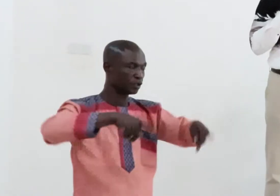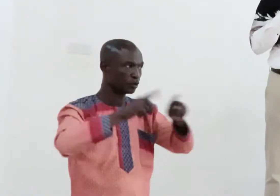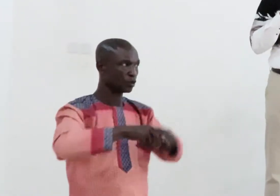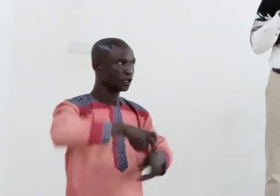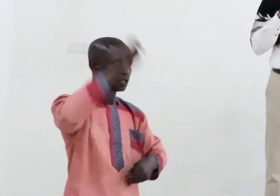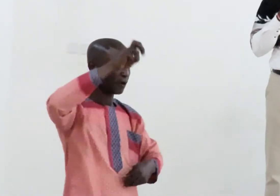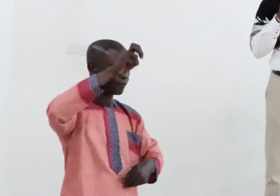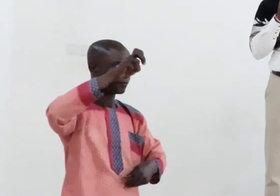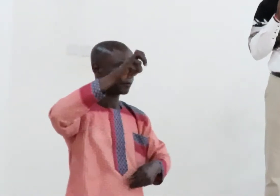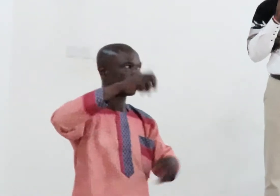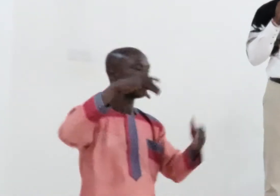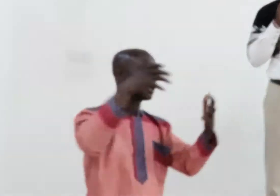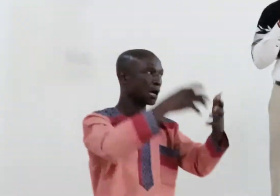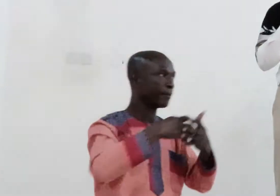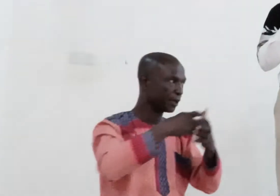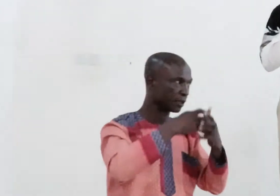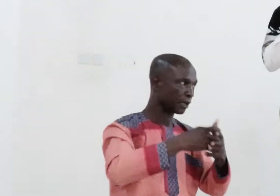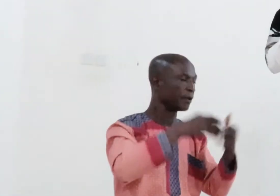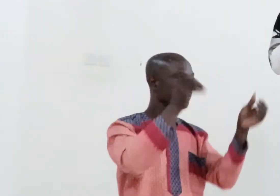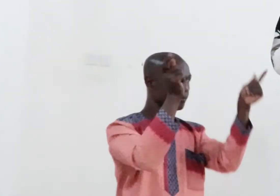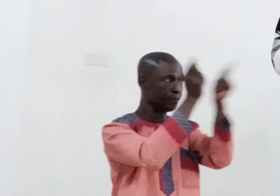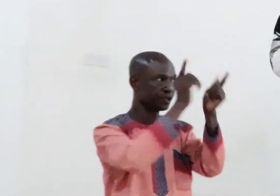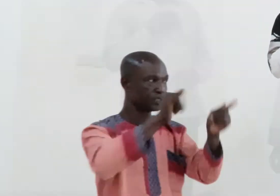in their children or in any of their children